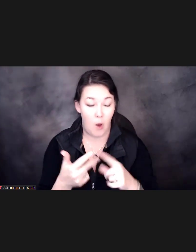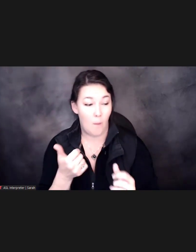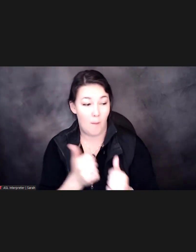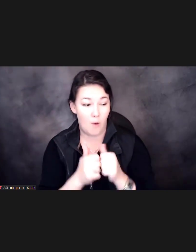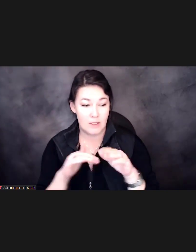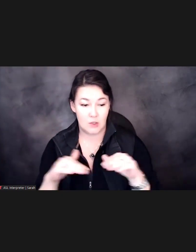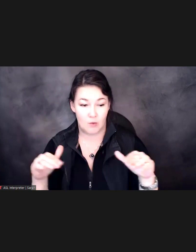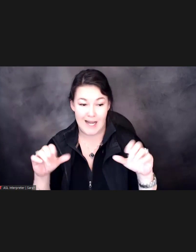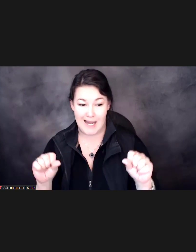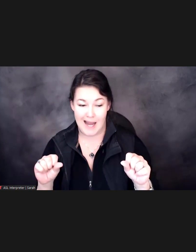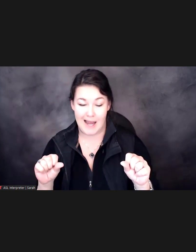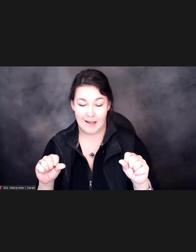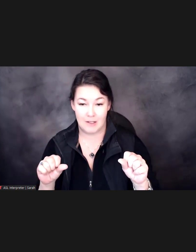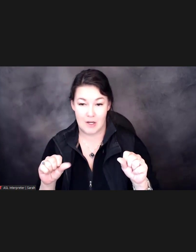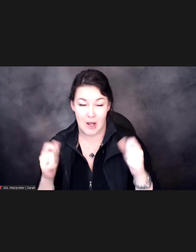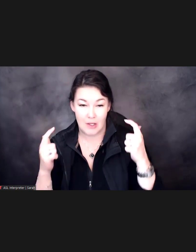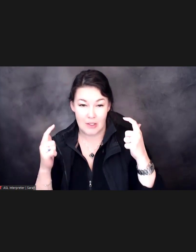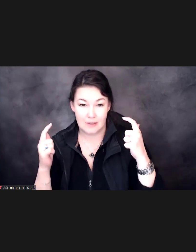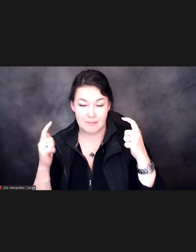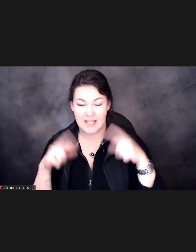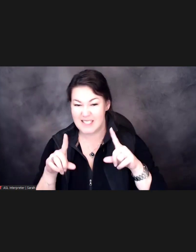Most children can be screened in just a minute or two.